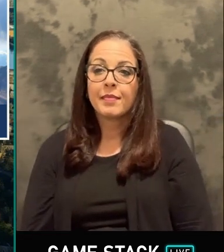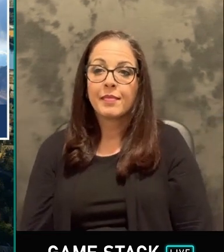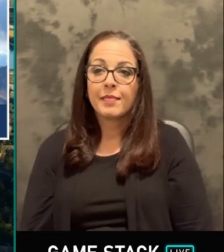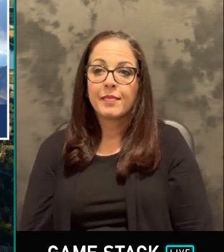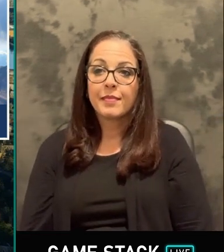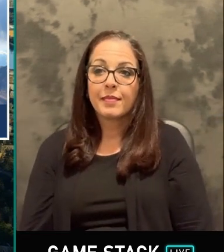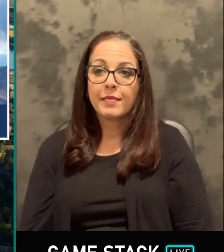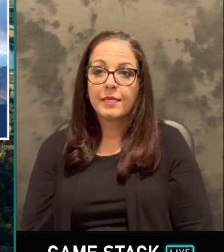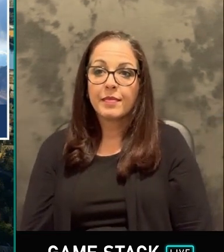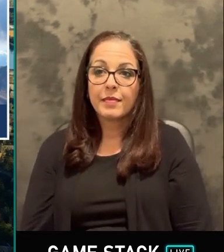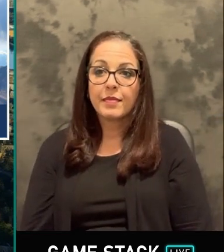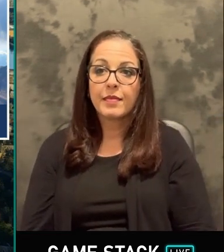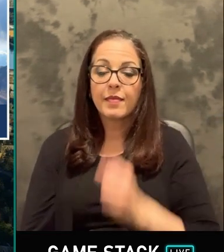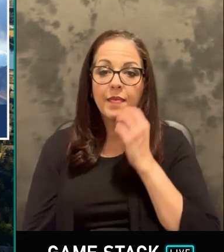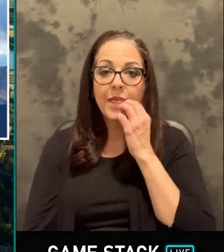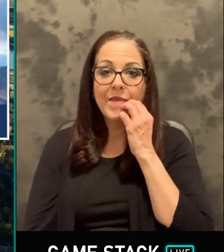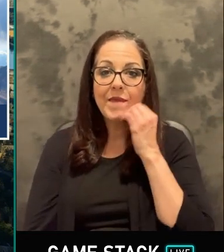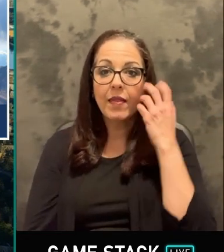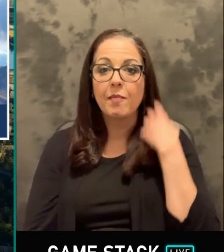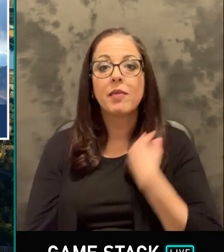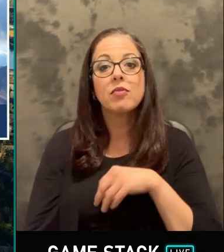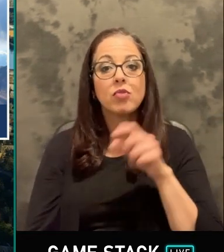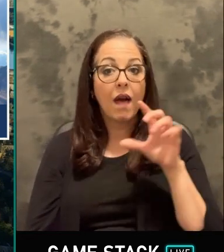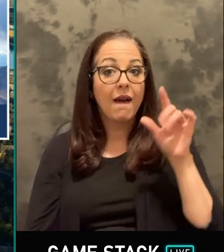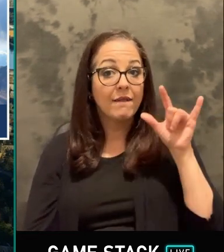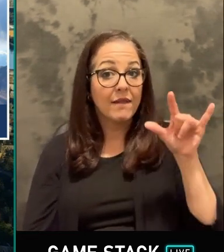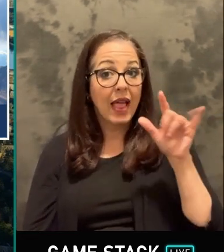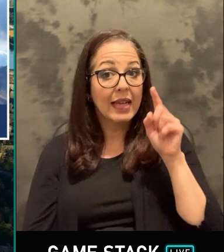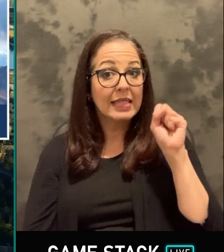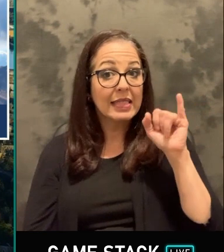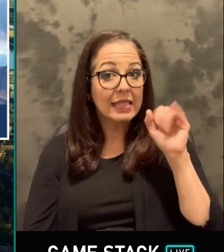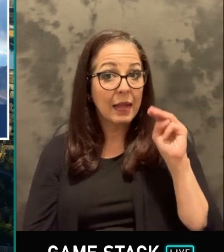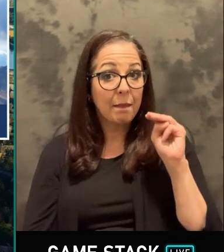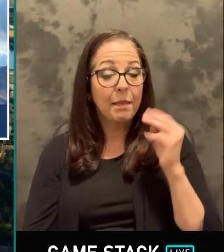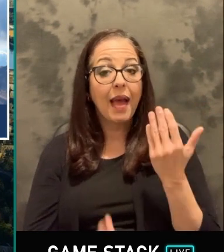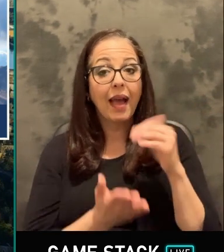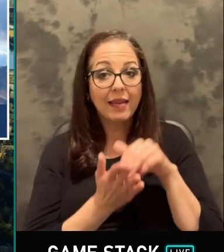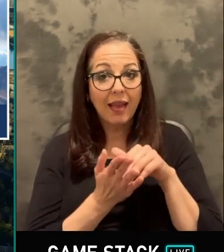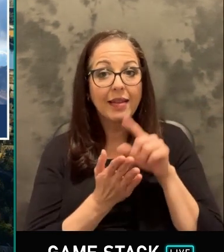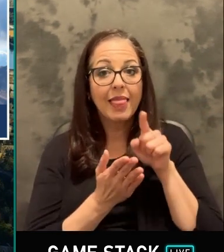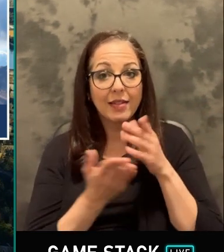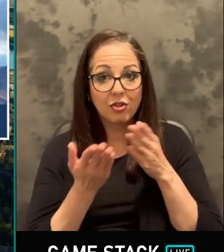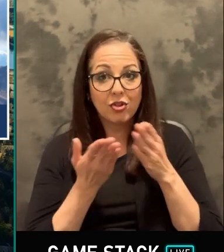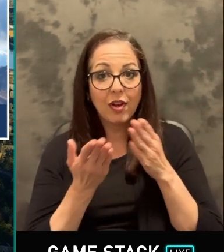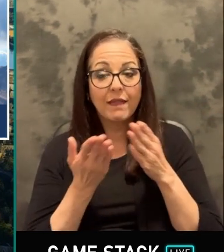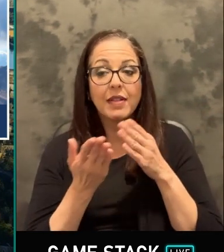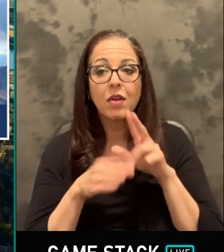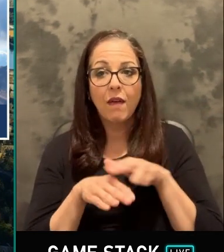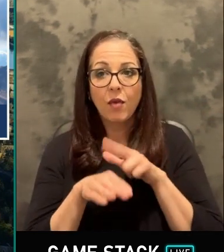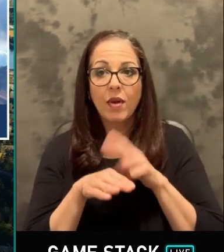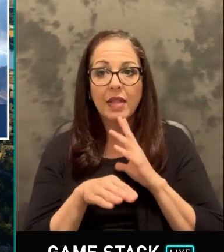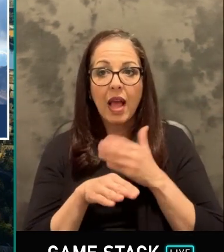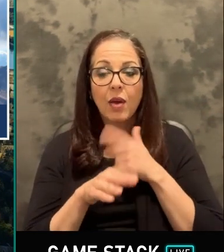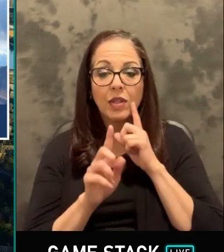So, flight team is again as a service, so, of course, our goal here was to smooth the experience as much as possible,